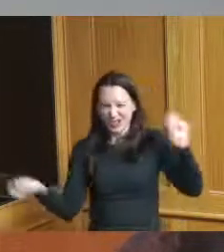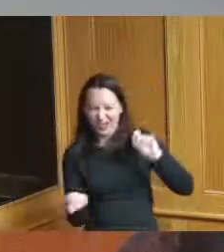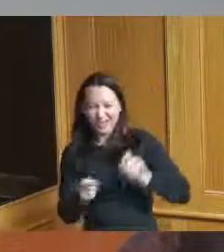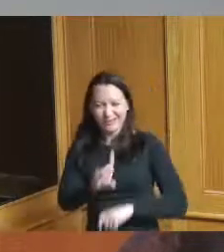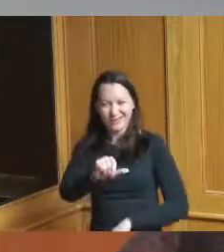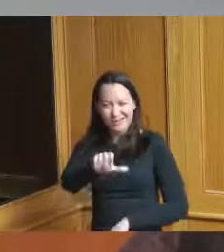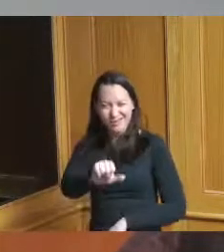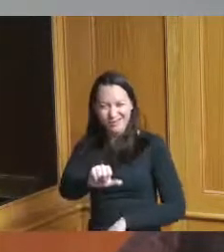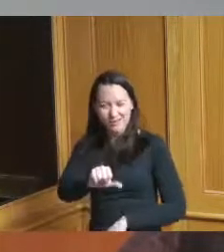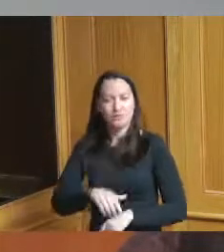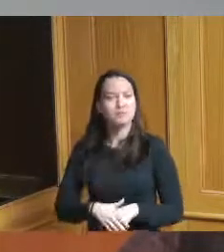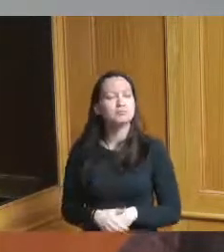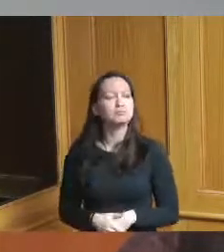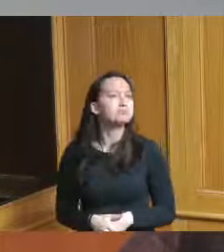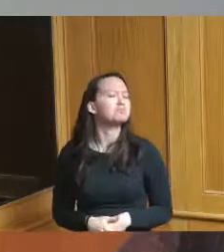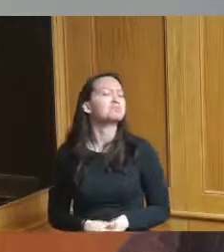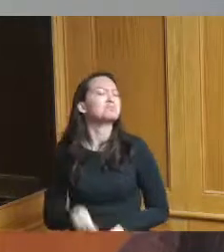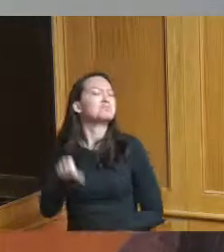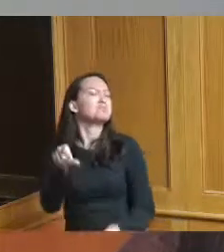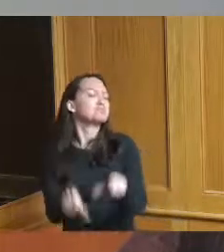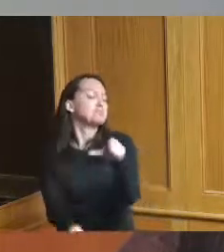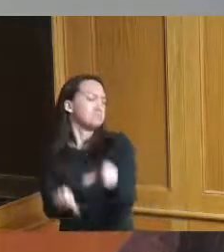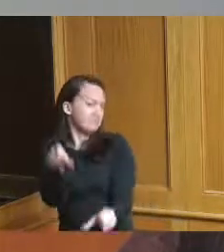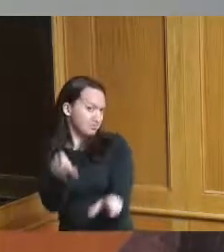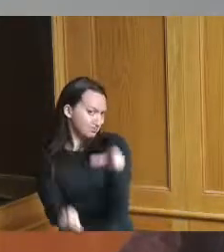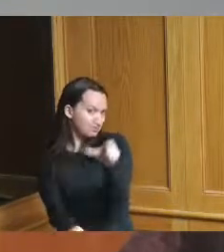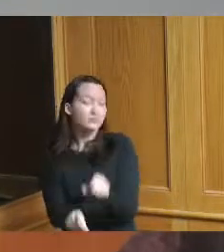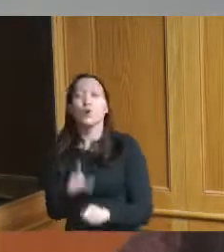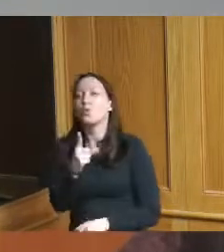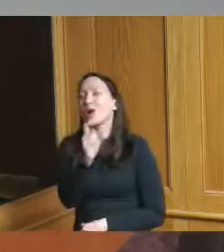that you have here you know I'm not sure because one of the questions I don't know if I put it